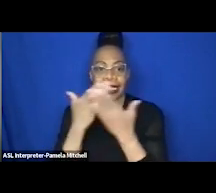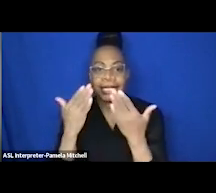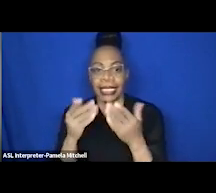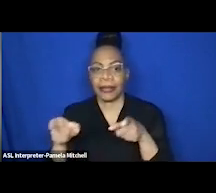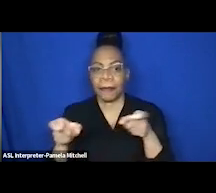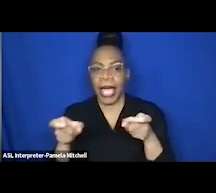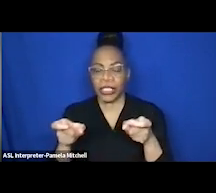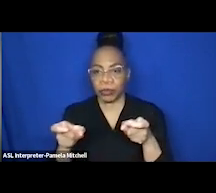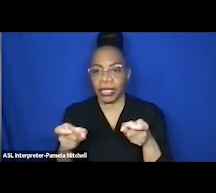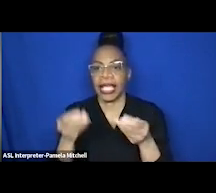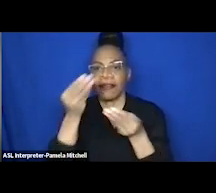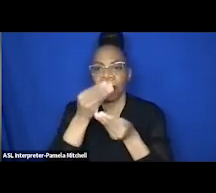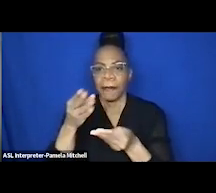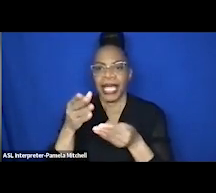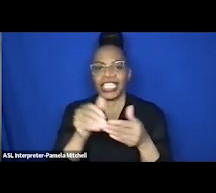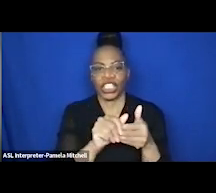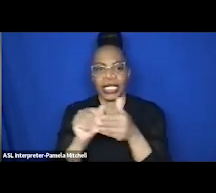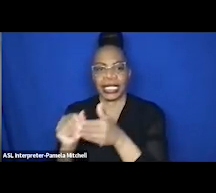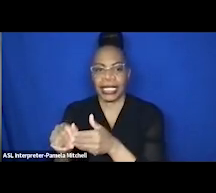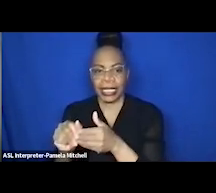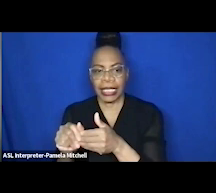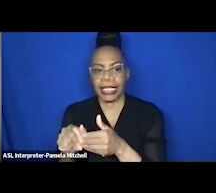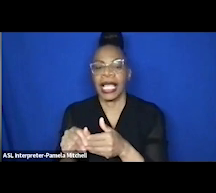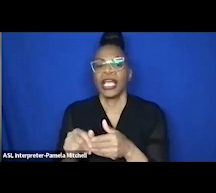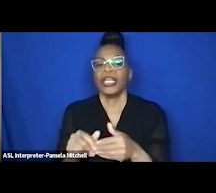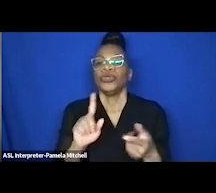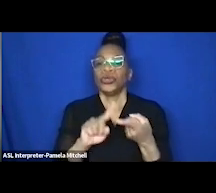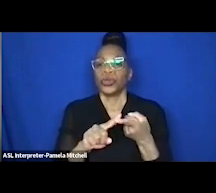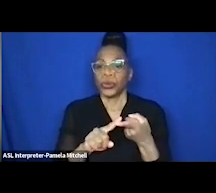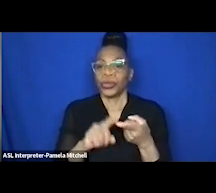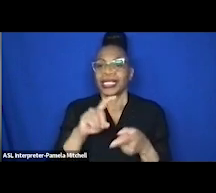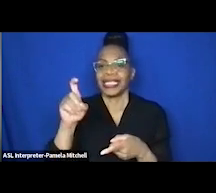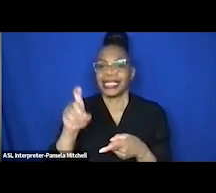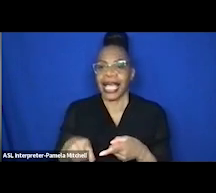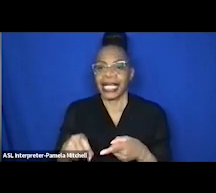homelessness management information system lead agency to the Texas Balance of State continuum of care.